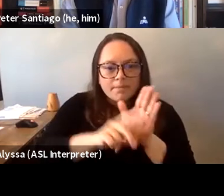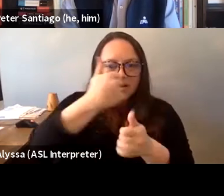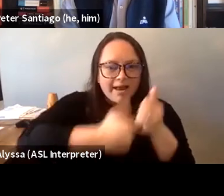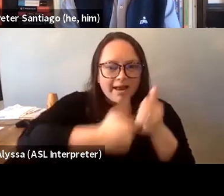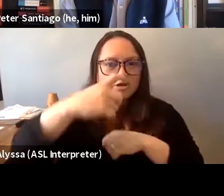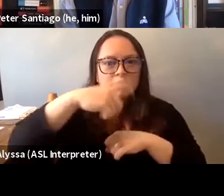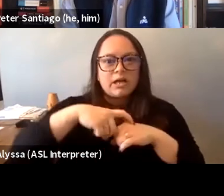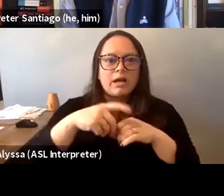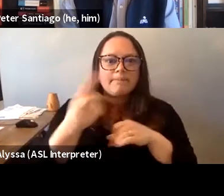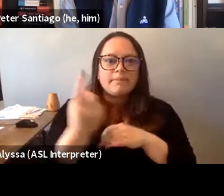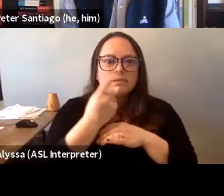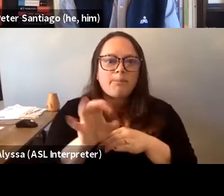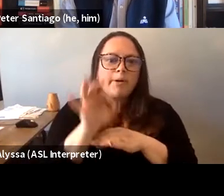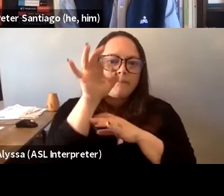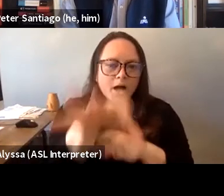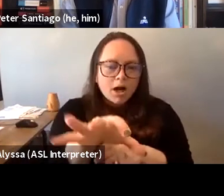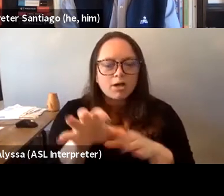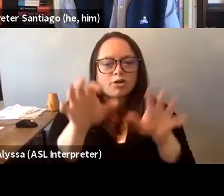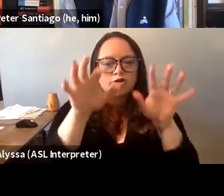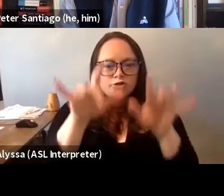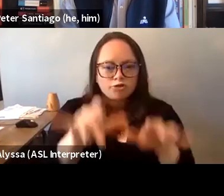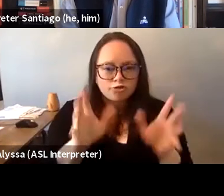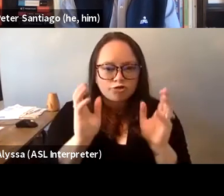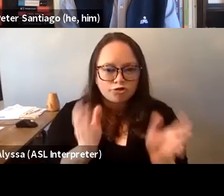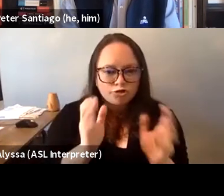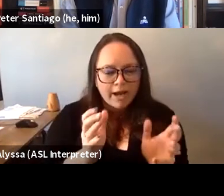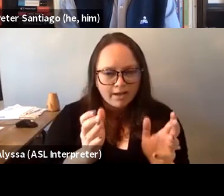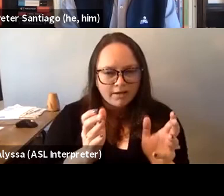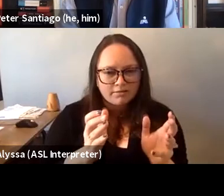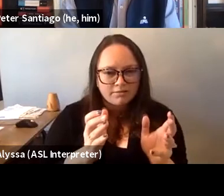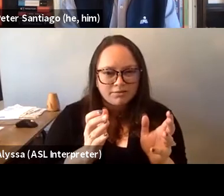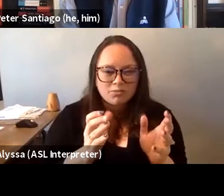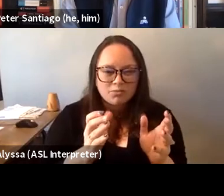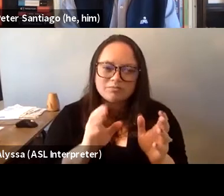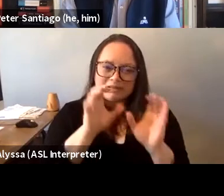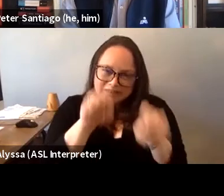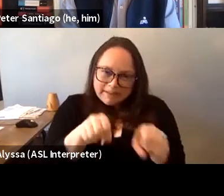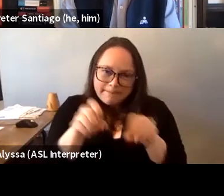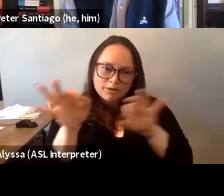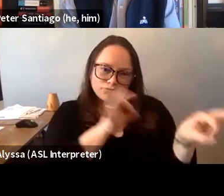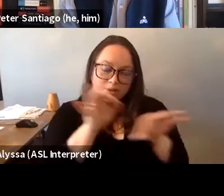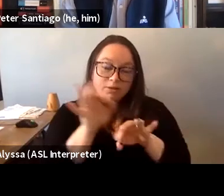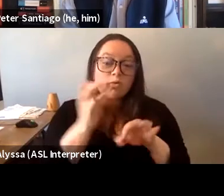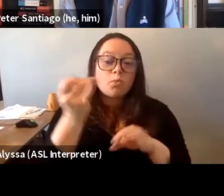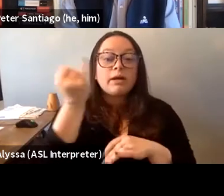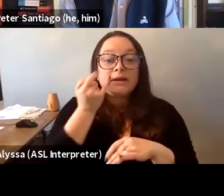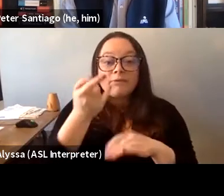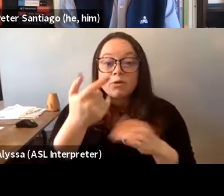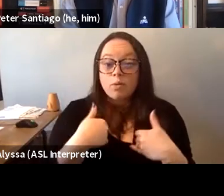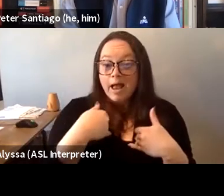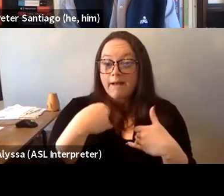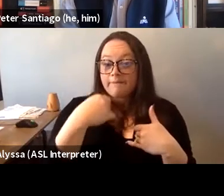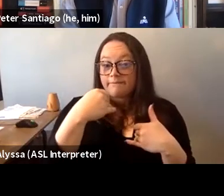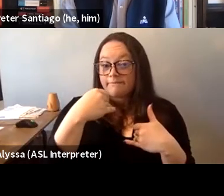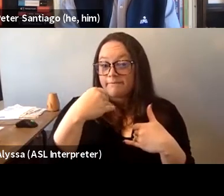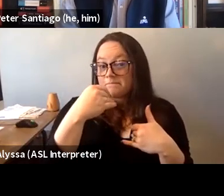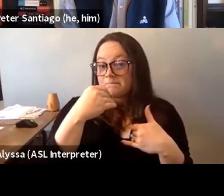issue, please message me directly so as to minimize the distractions. As you may have noticed, we will be using audio